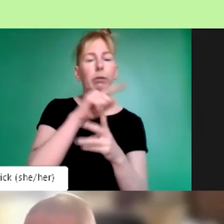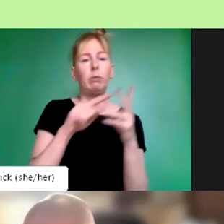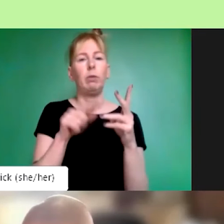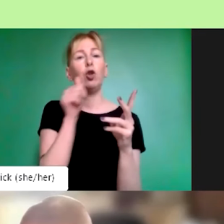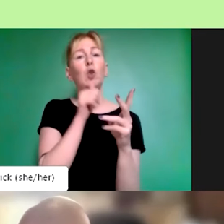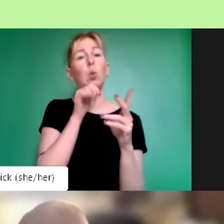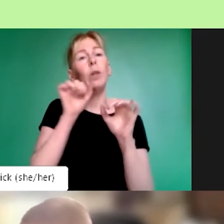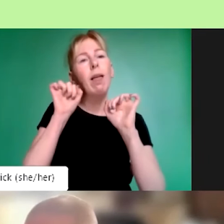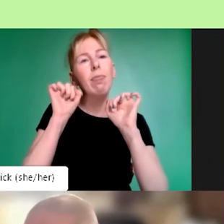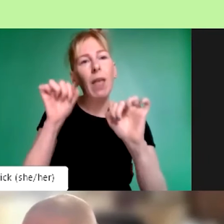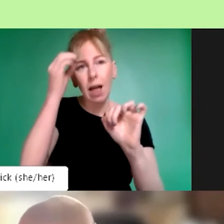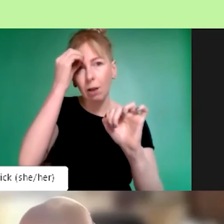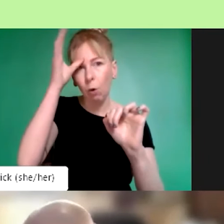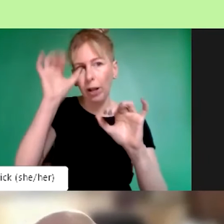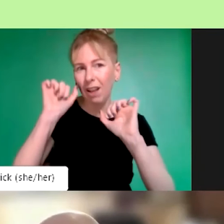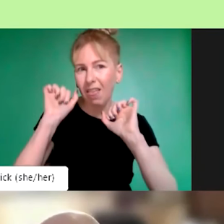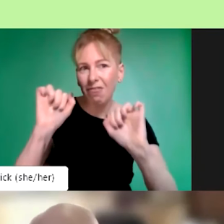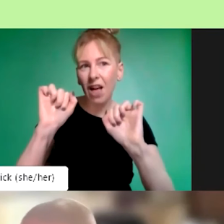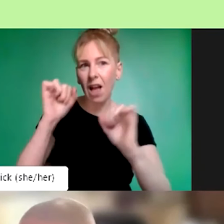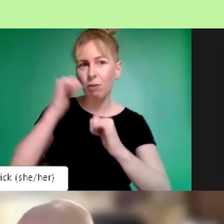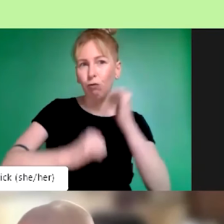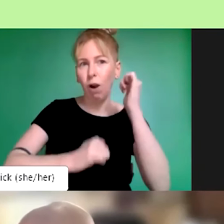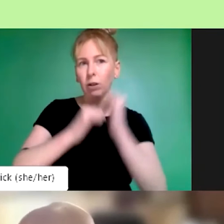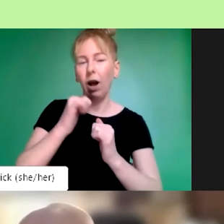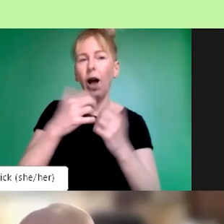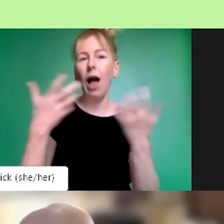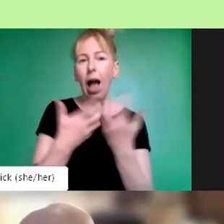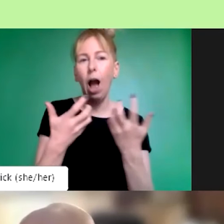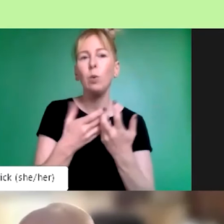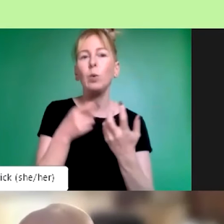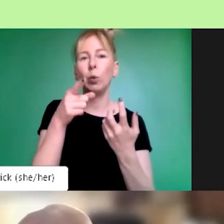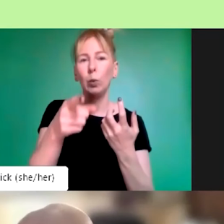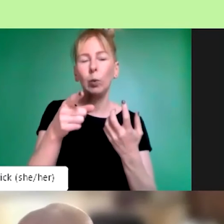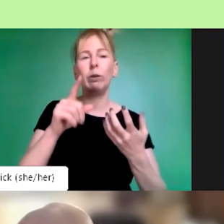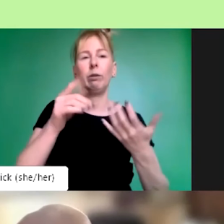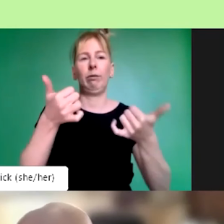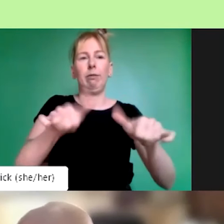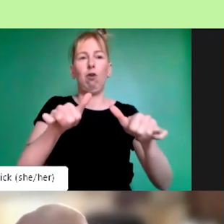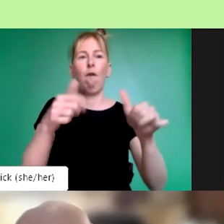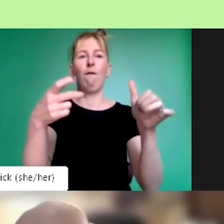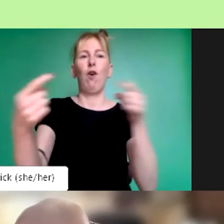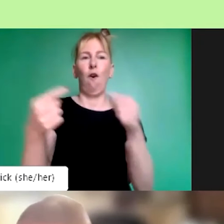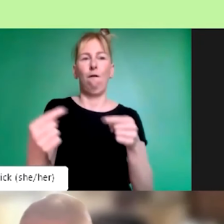contractual term. And very, I'm over my time, but very quickly, for example, this term is